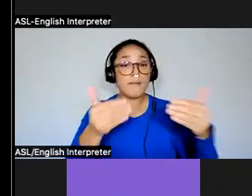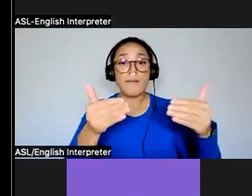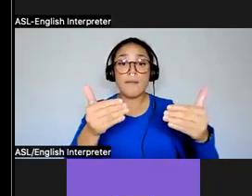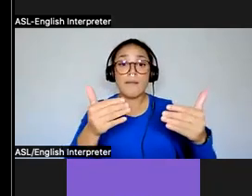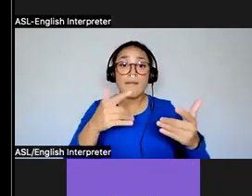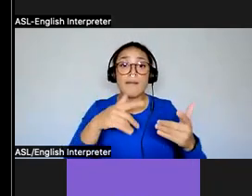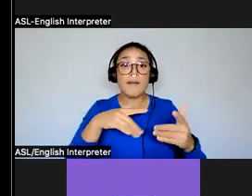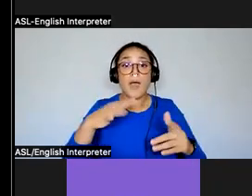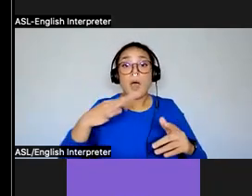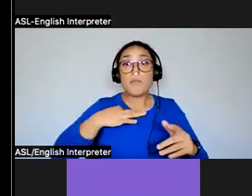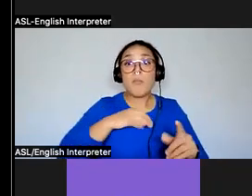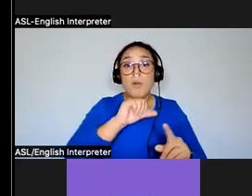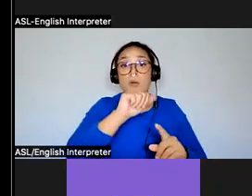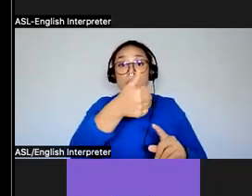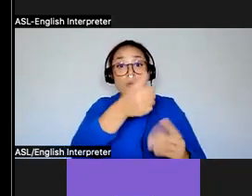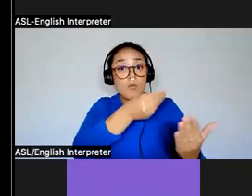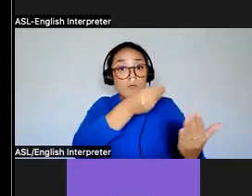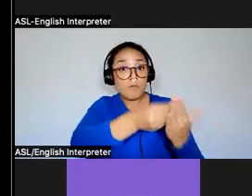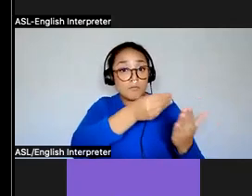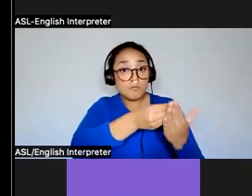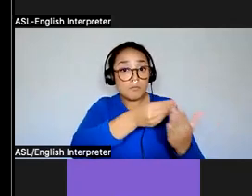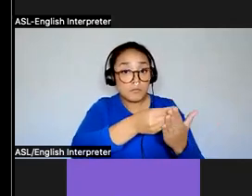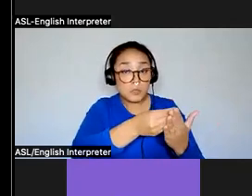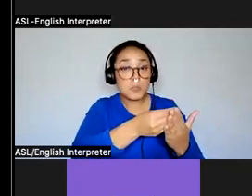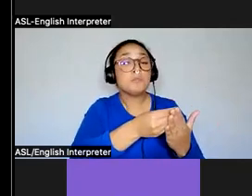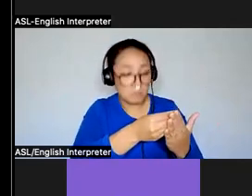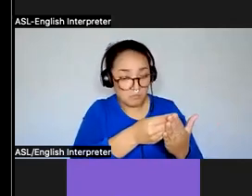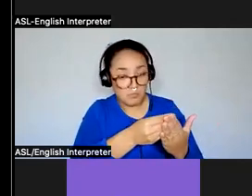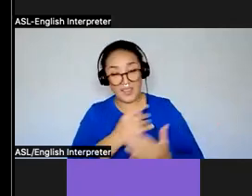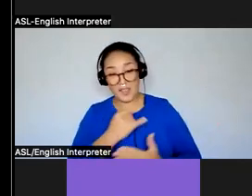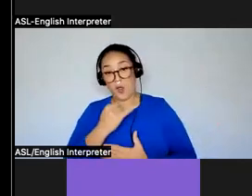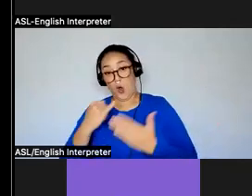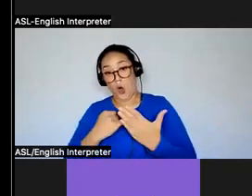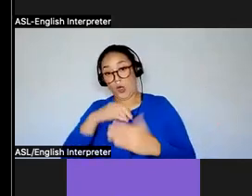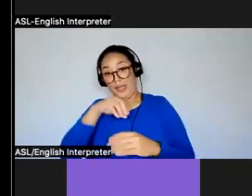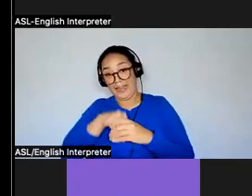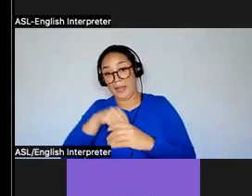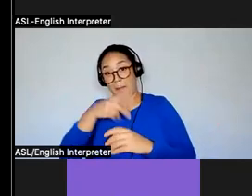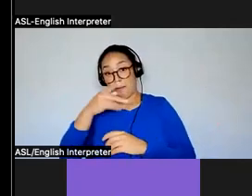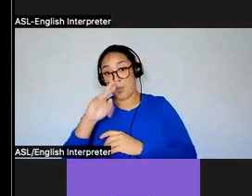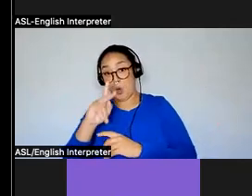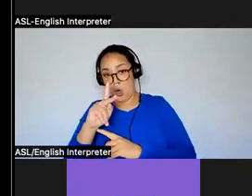Arts in the Parks, from the foundations perspective, can still support you as part of our marketing